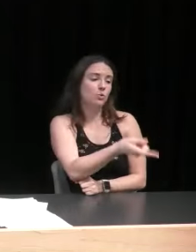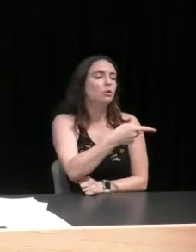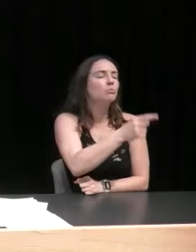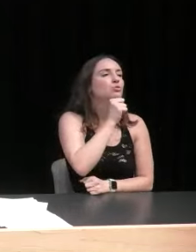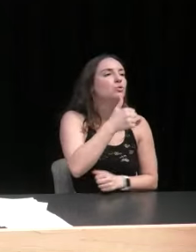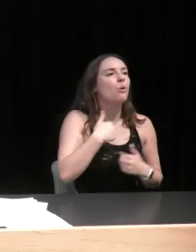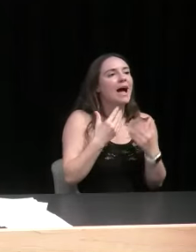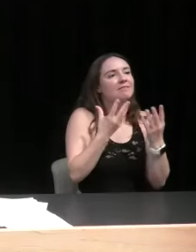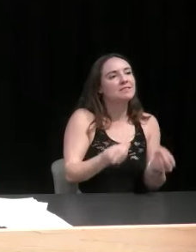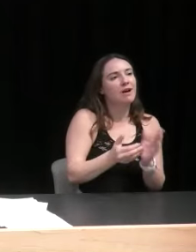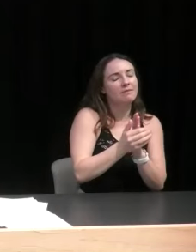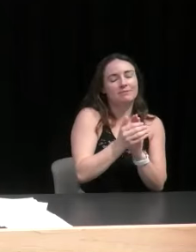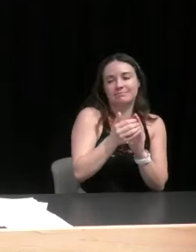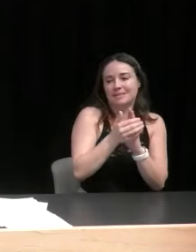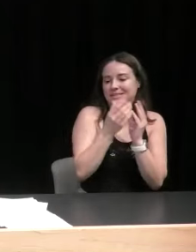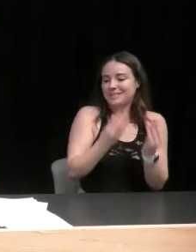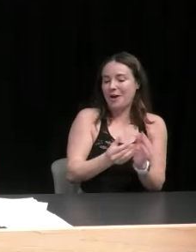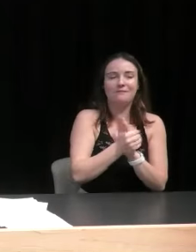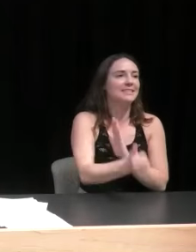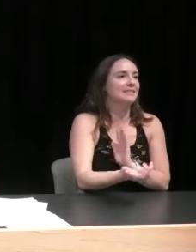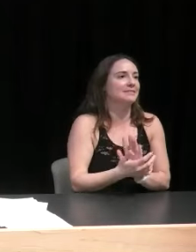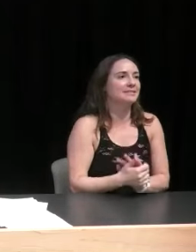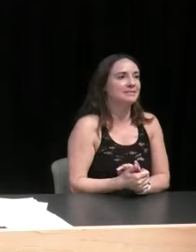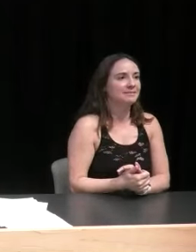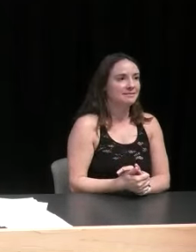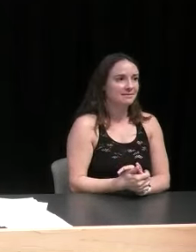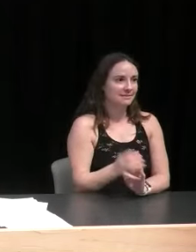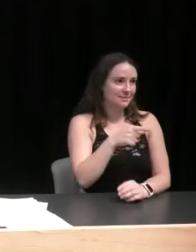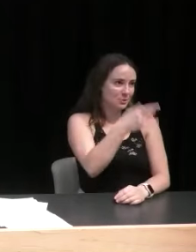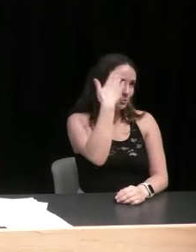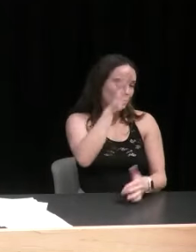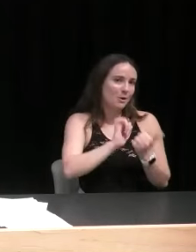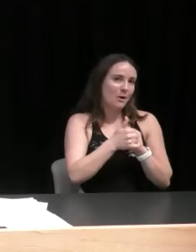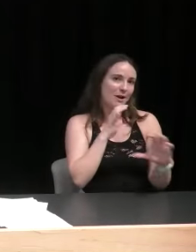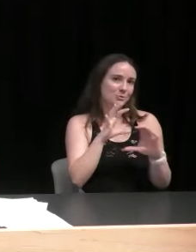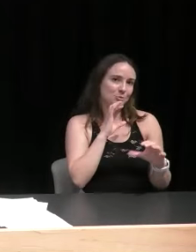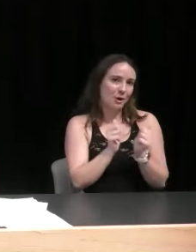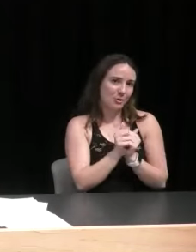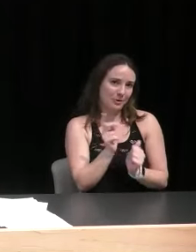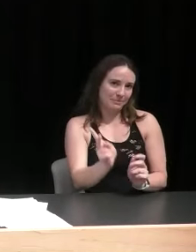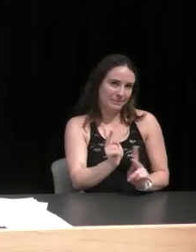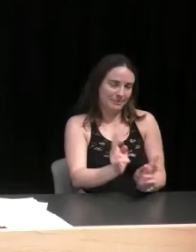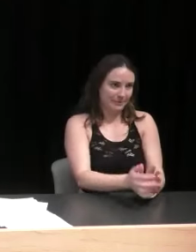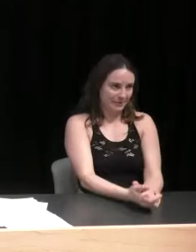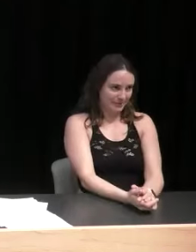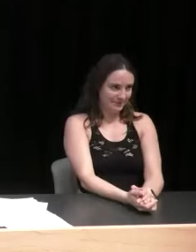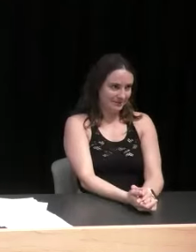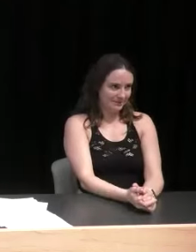ofr several hearing people will say to them you do not have the soft skills you don't know how